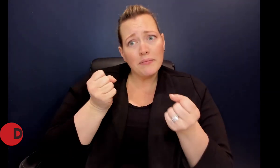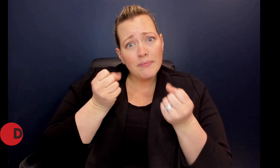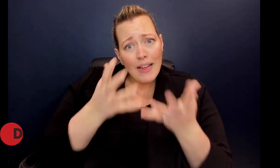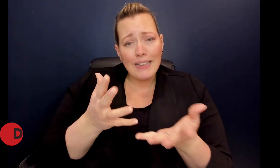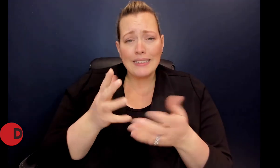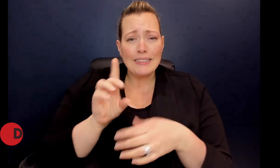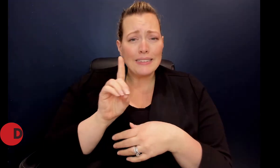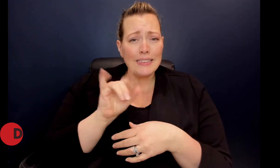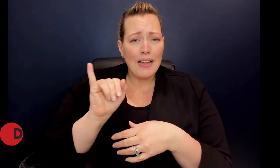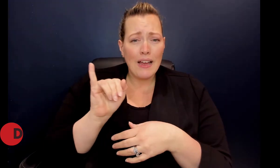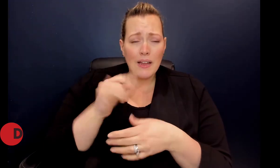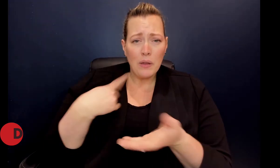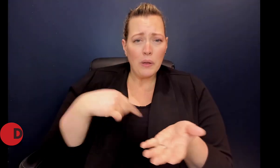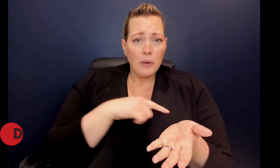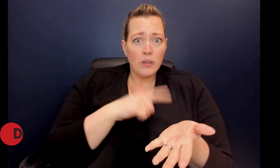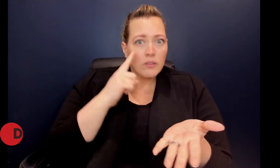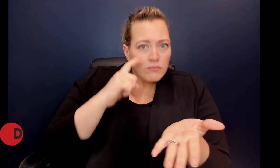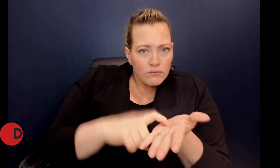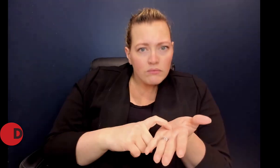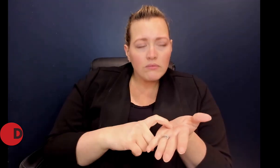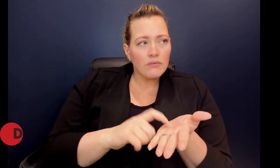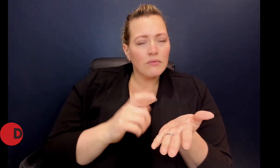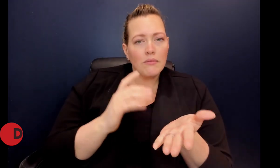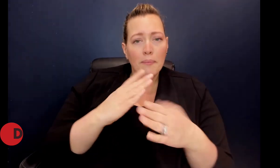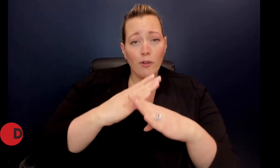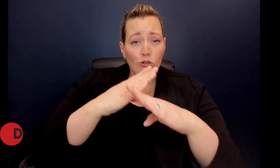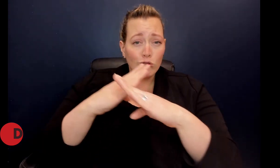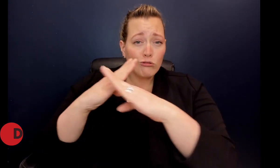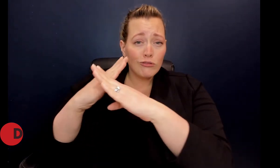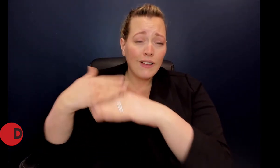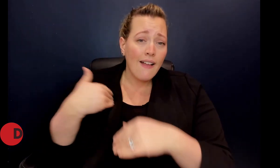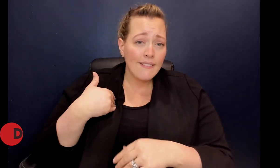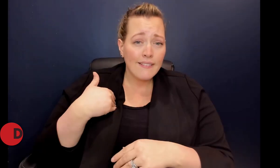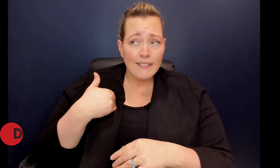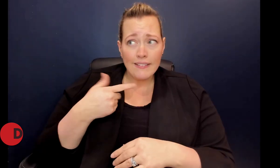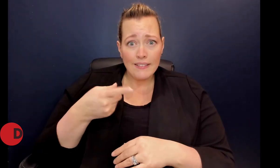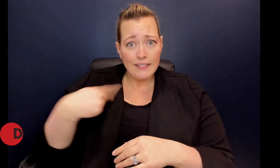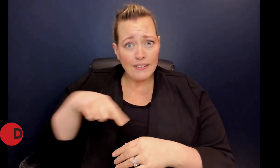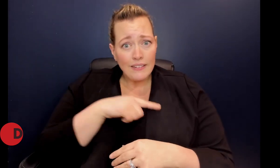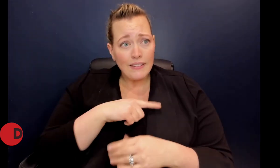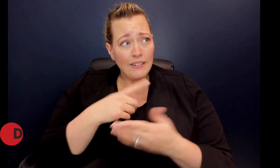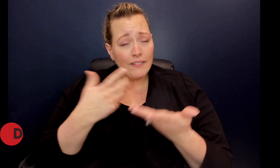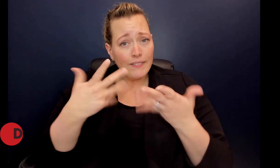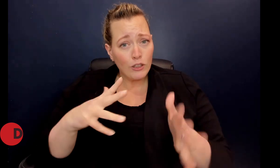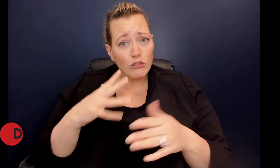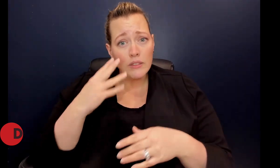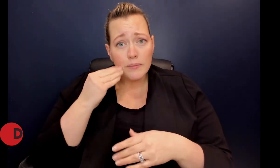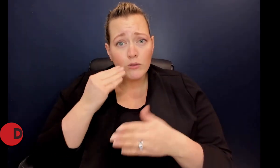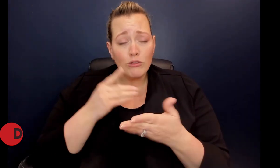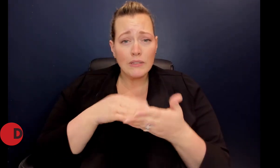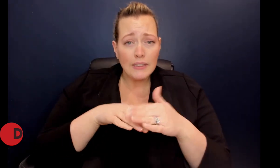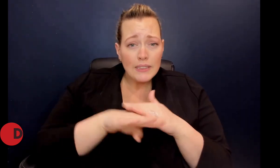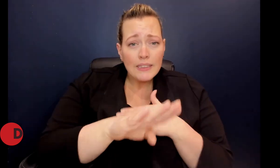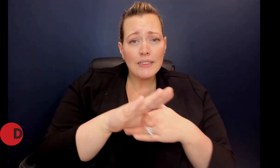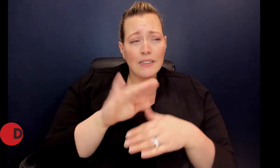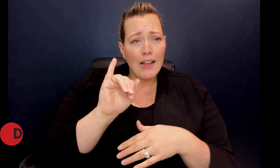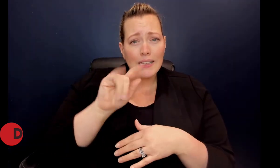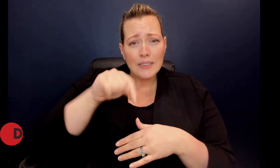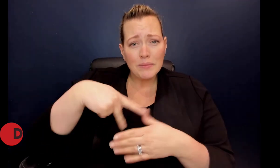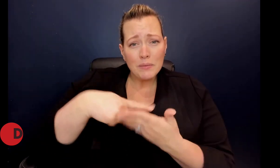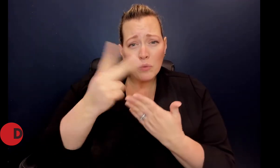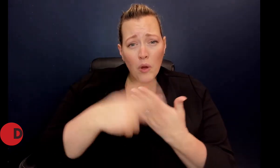many DI’s face barriers in ITP programs which are not ready for DIs.